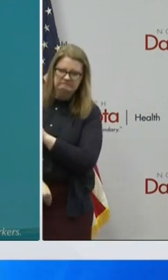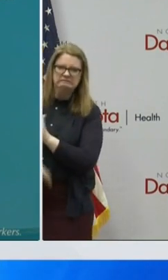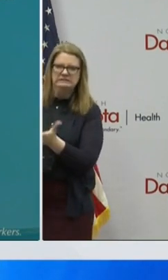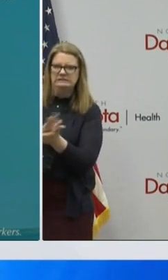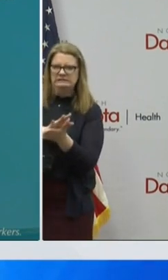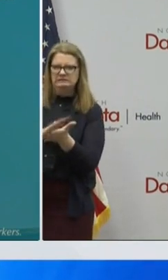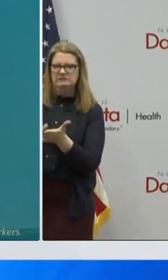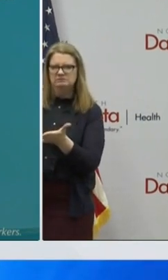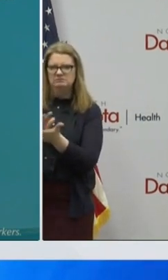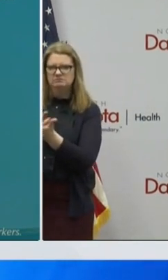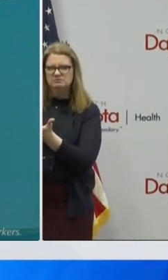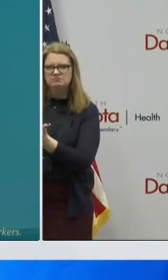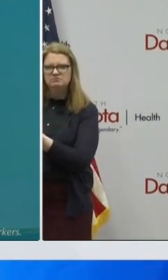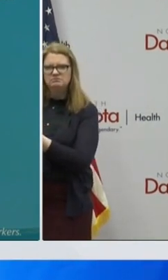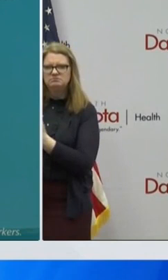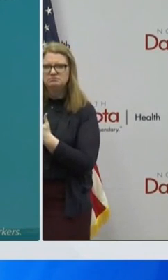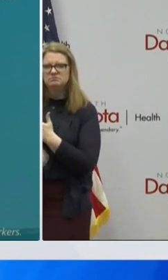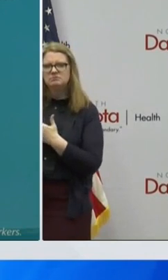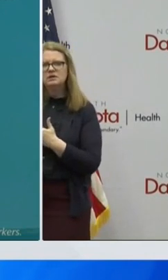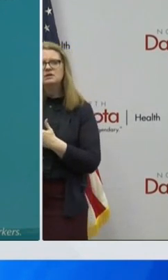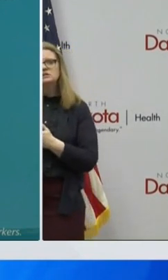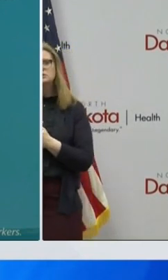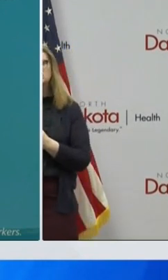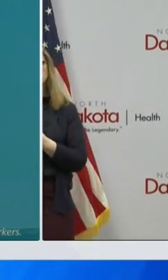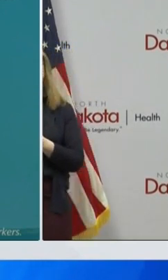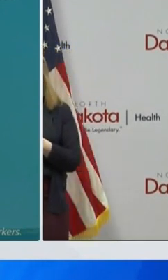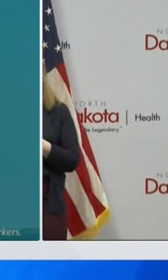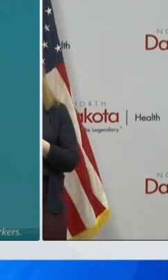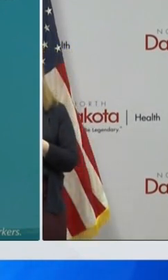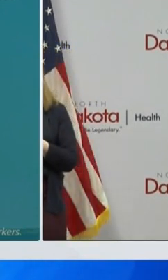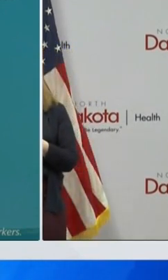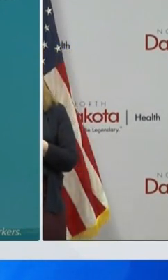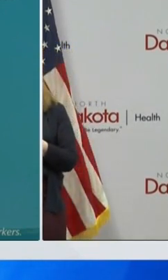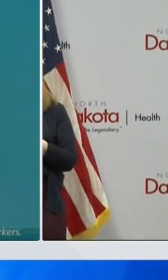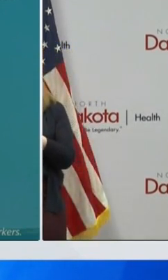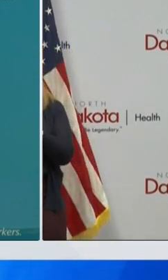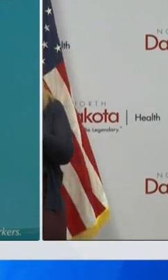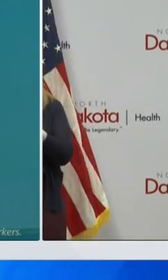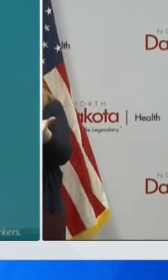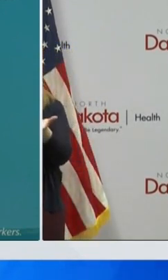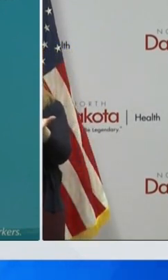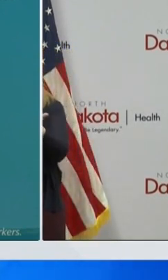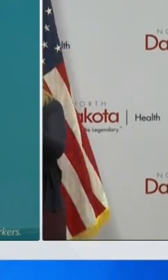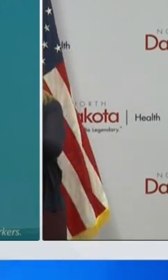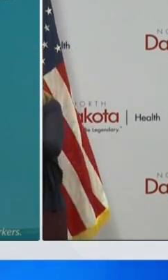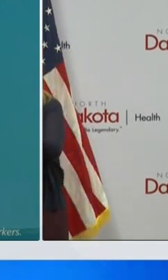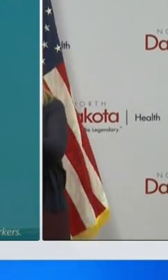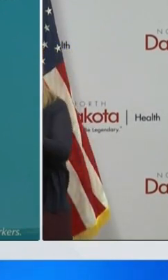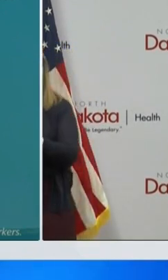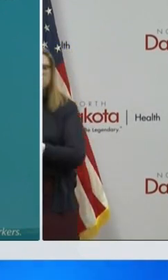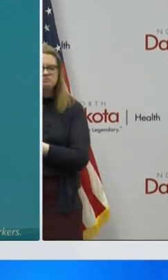NOTIFIED OF THAT, THEY CLOSED THE PLANT FOR TWO WEEKS.